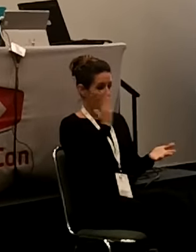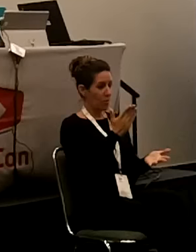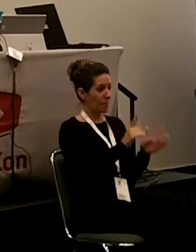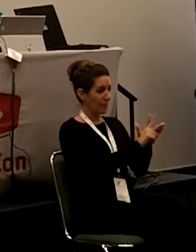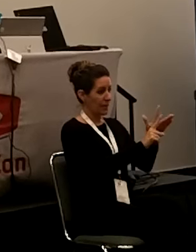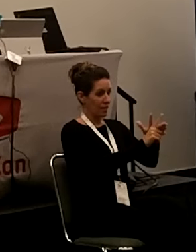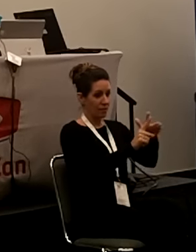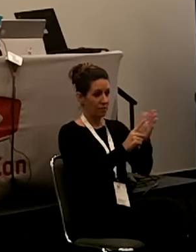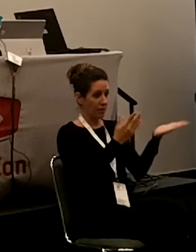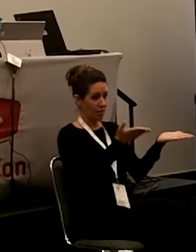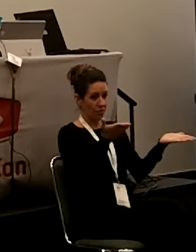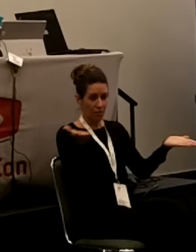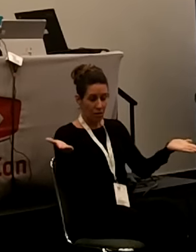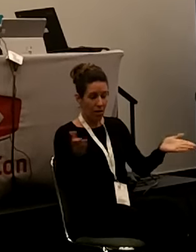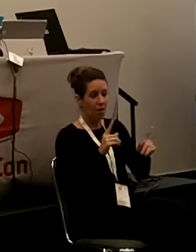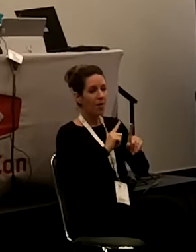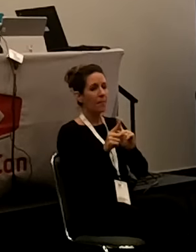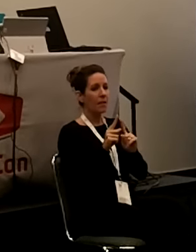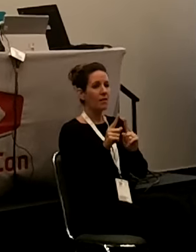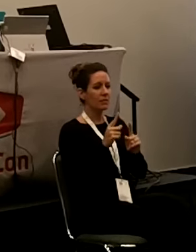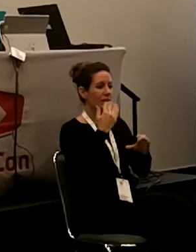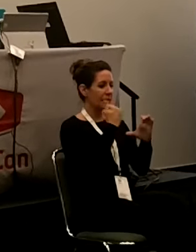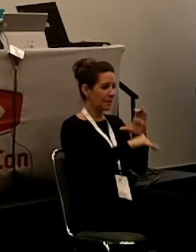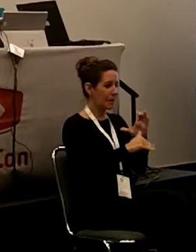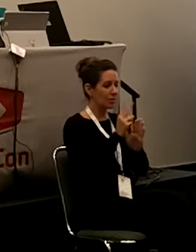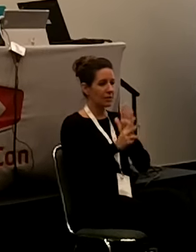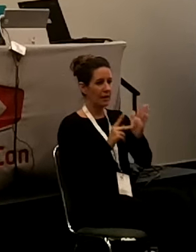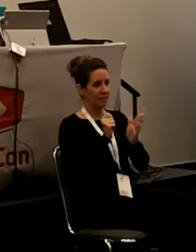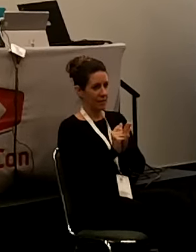but at the end of the day, emails and videos can really be best.